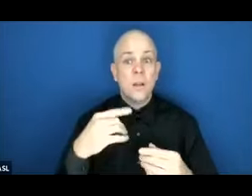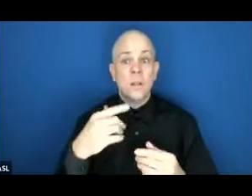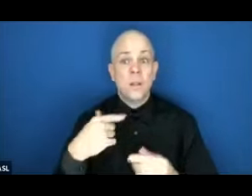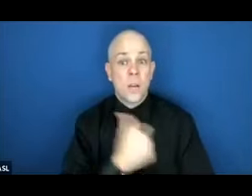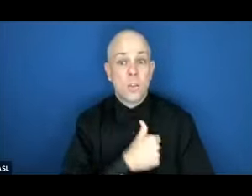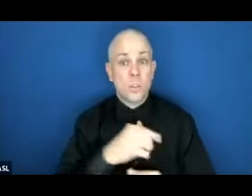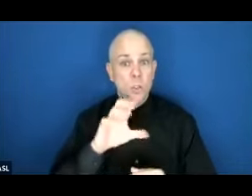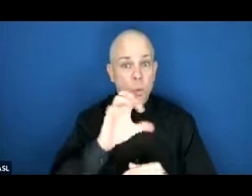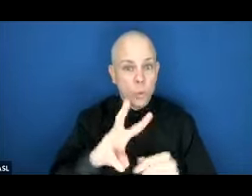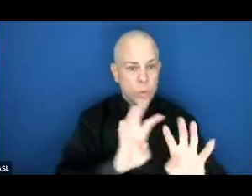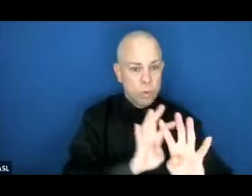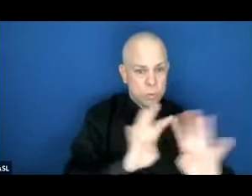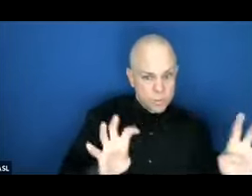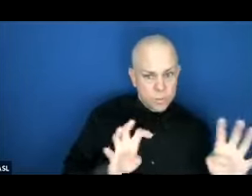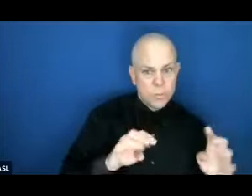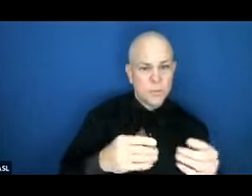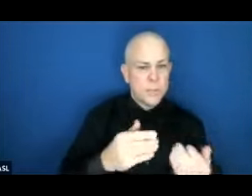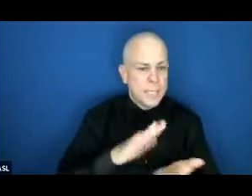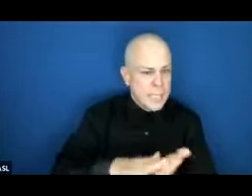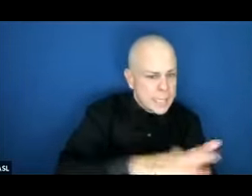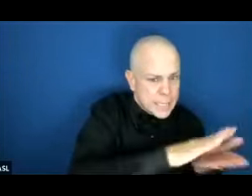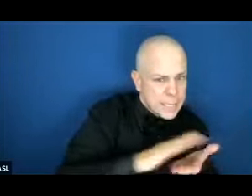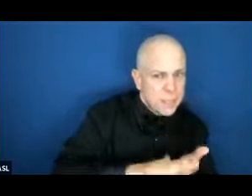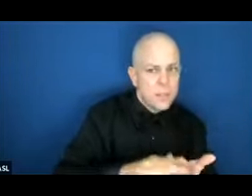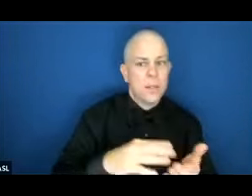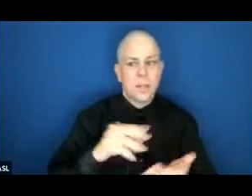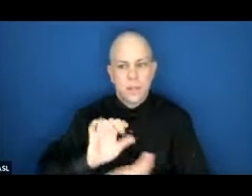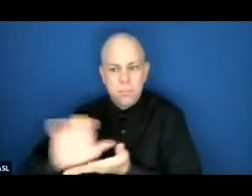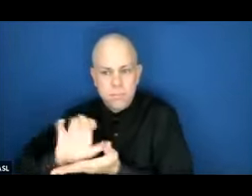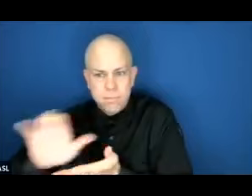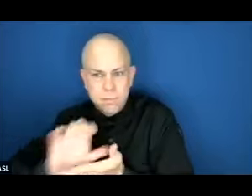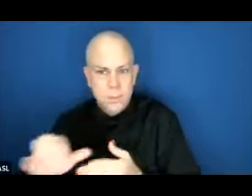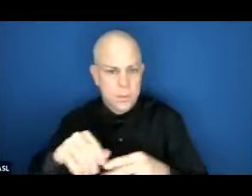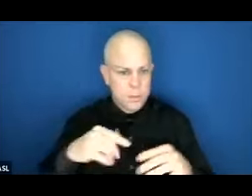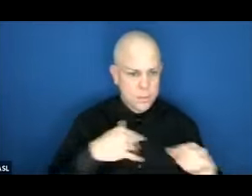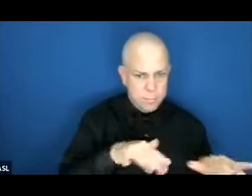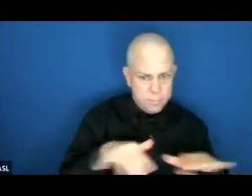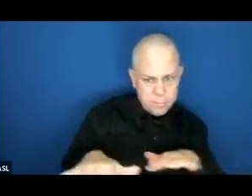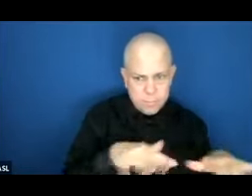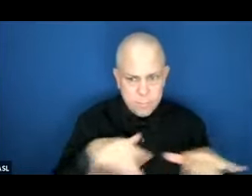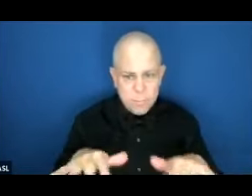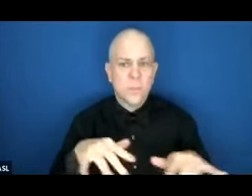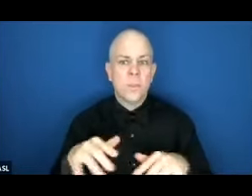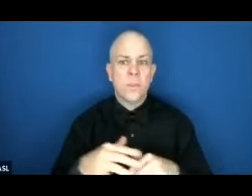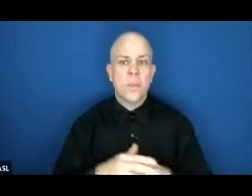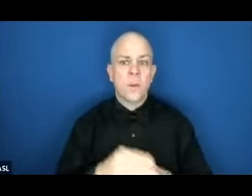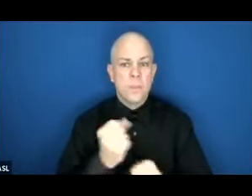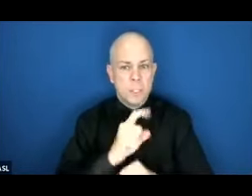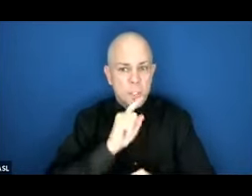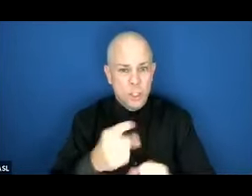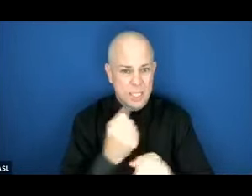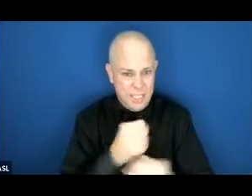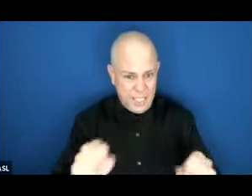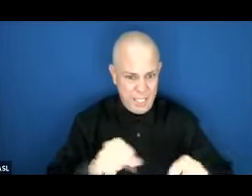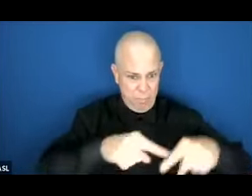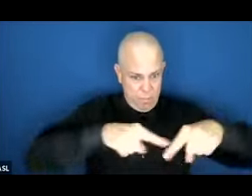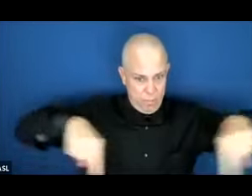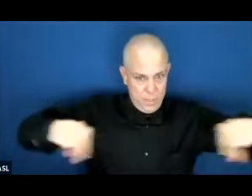place we're going to start really securing all that edge to be able to make sure that we're not you know giving